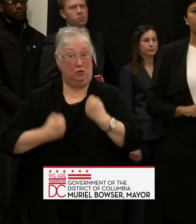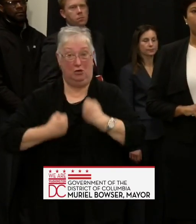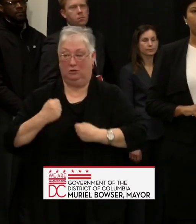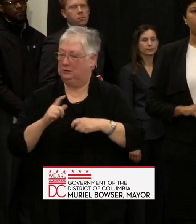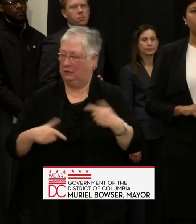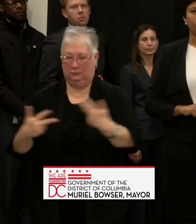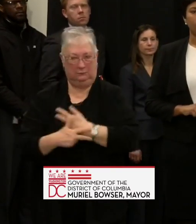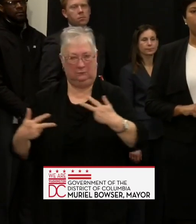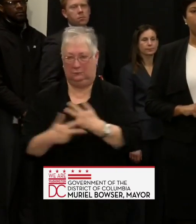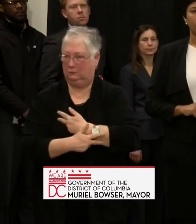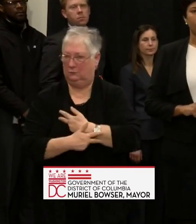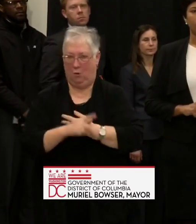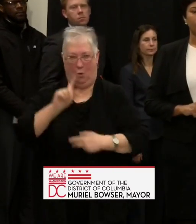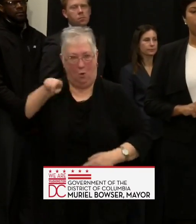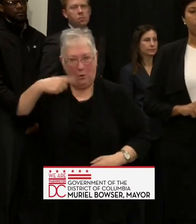TRAFFIC. >> MAYOR: YES?